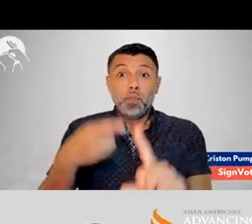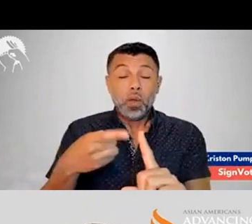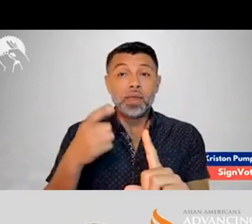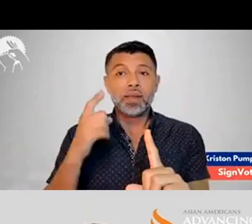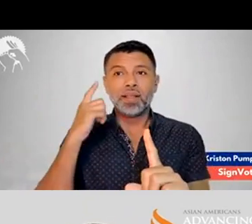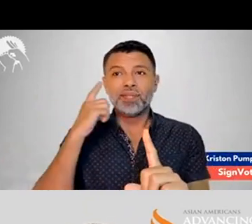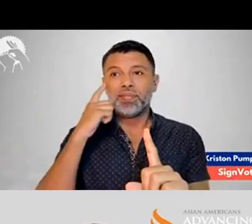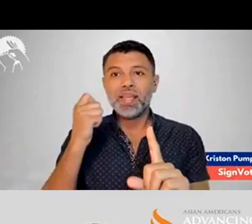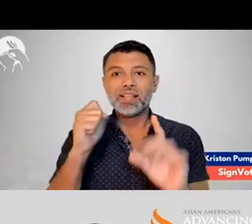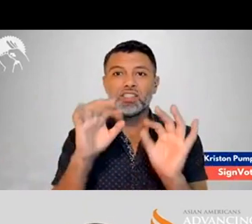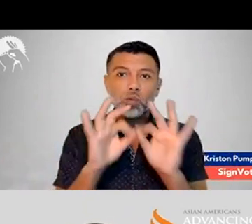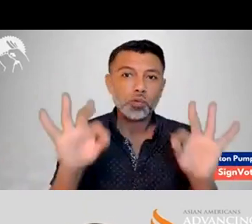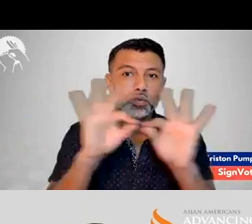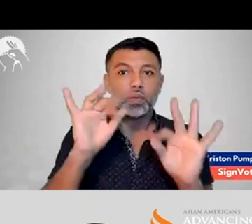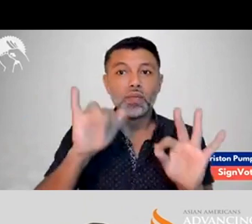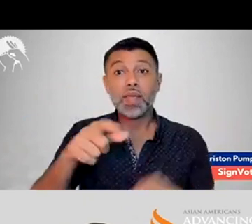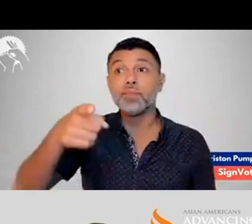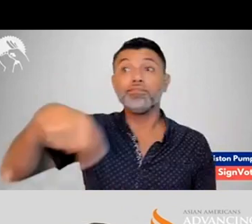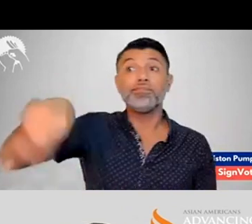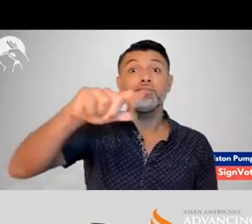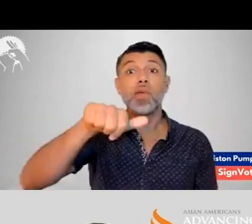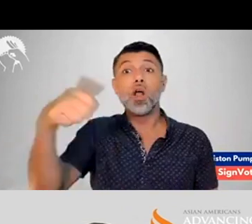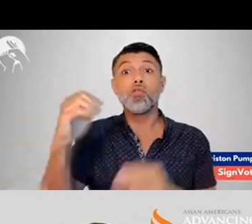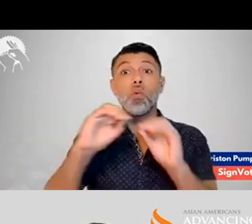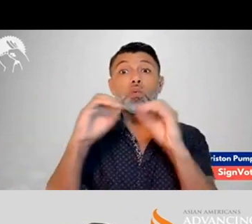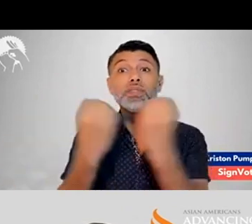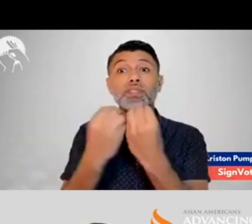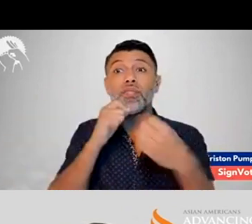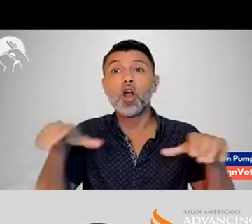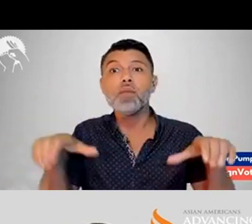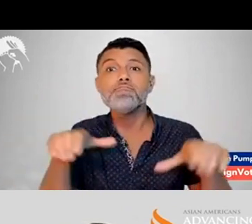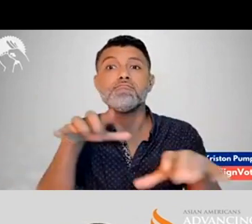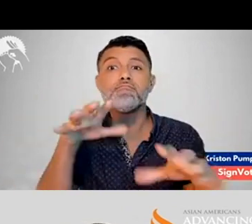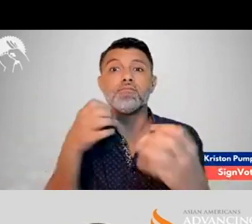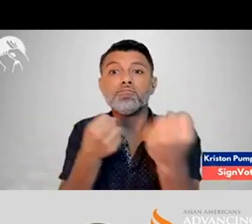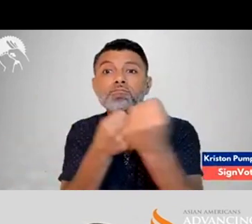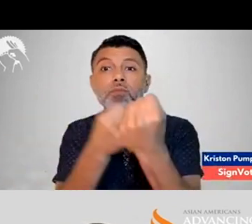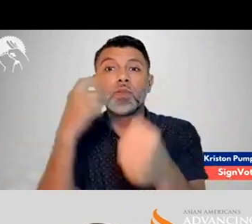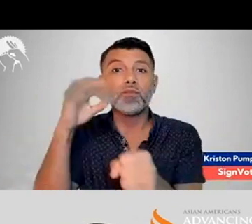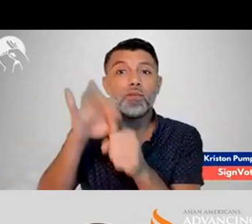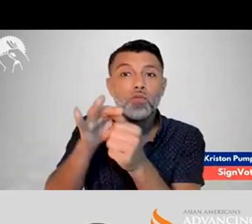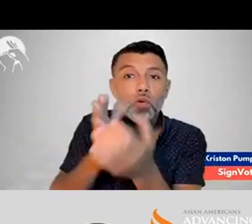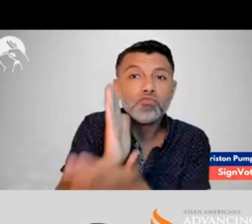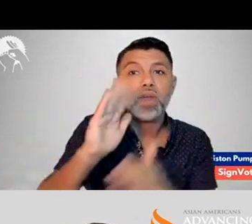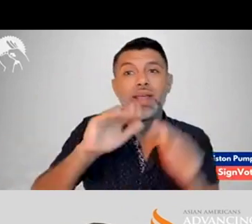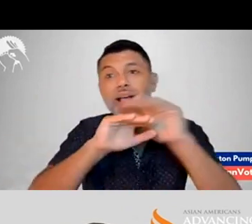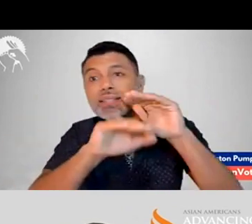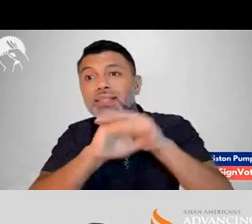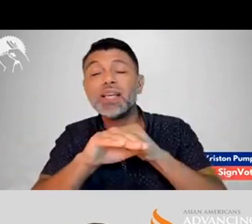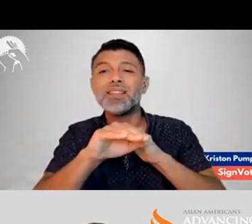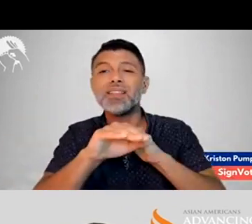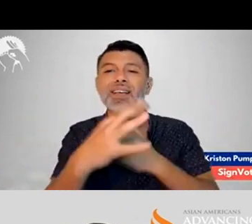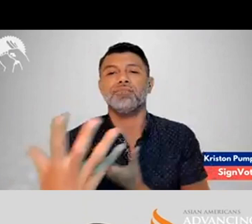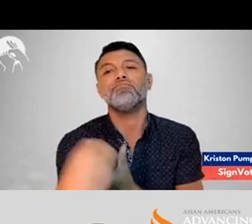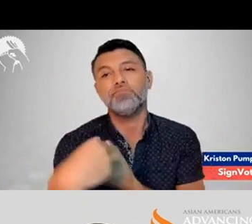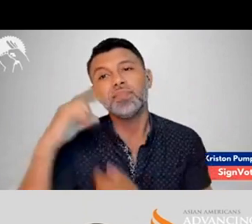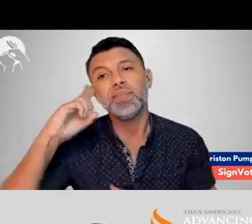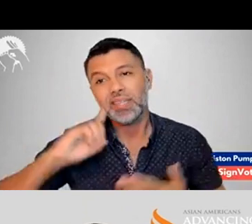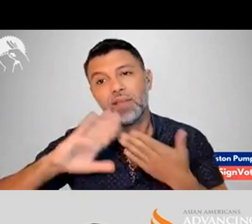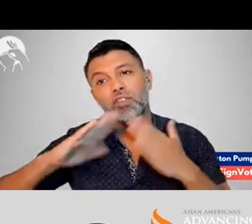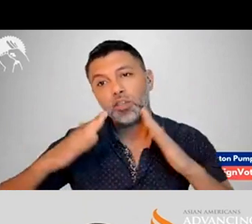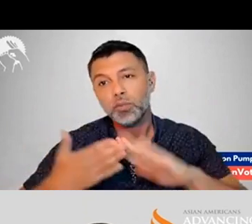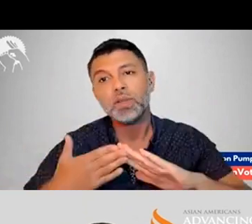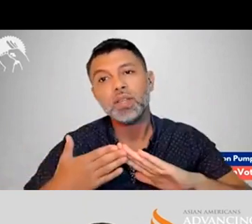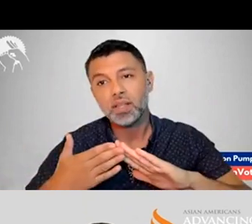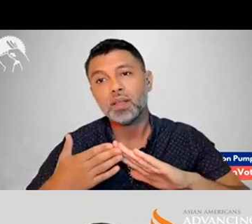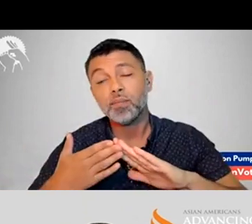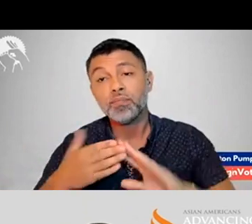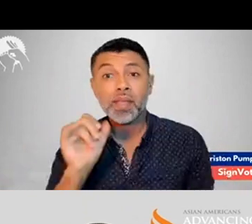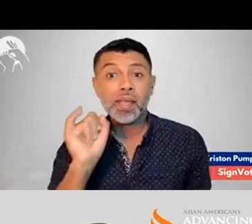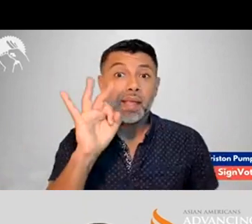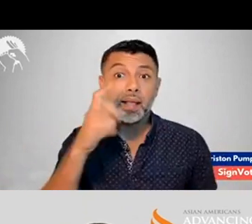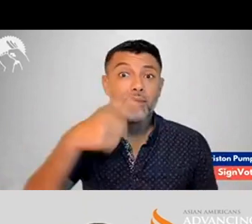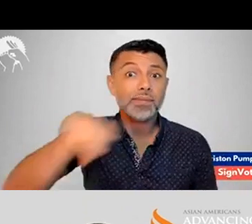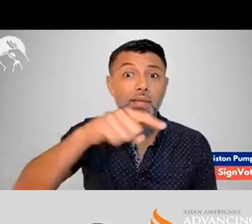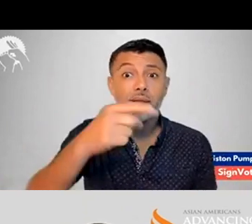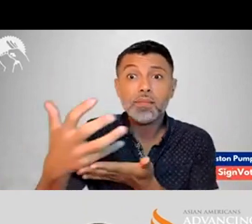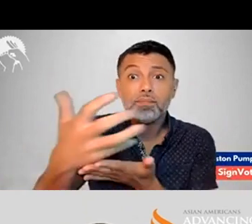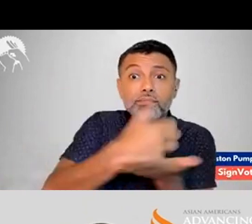So the point is that other organizations are getting out and getting information to the